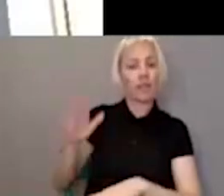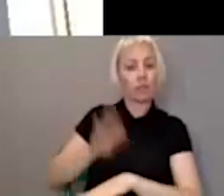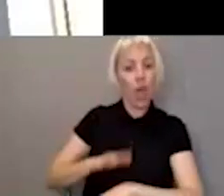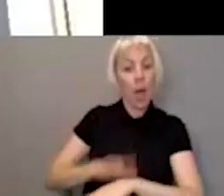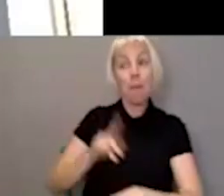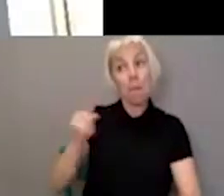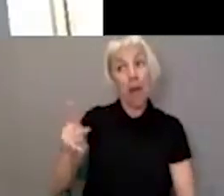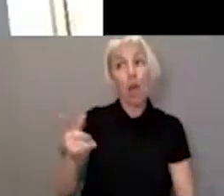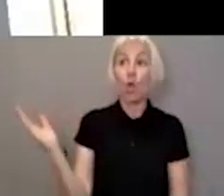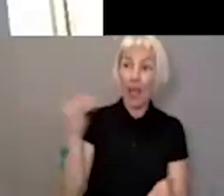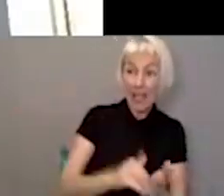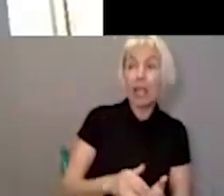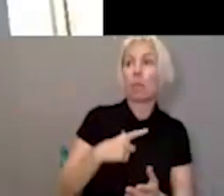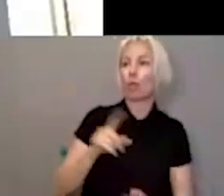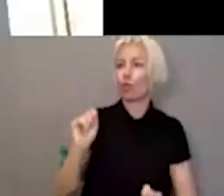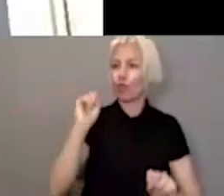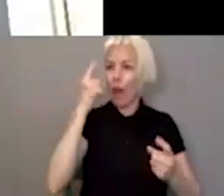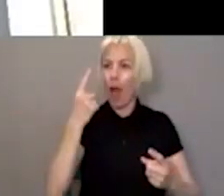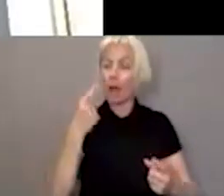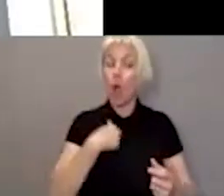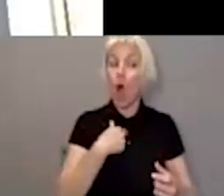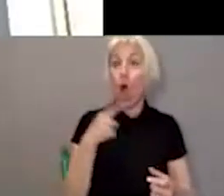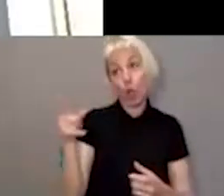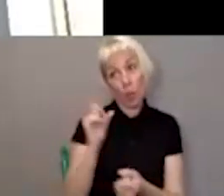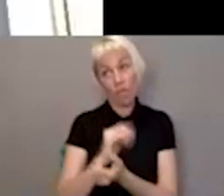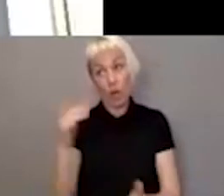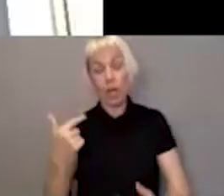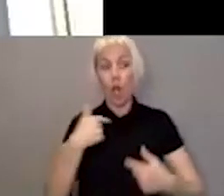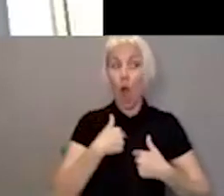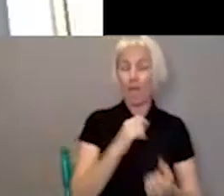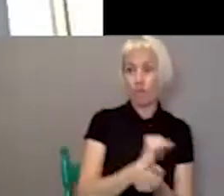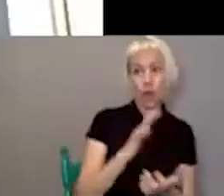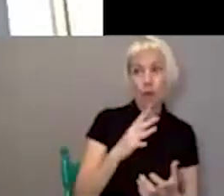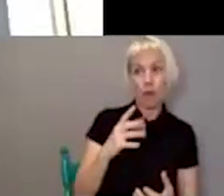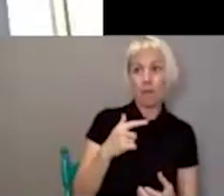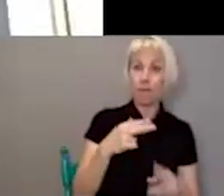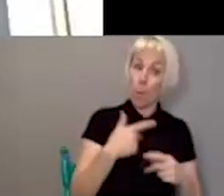truly believe that... To be liberated as people in this country, then we do have to have a